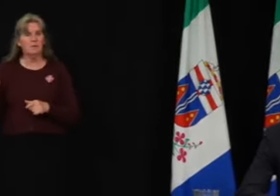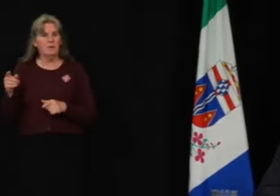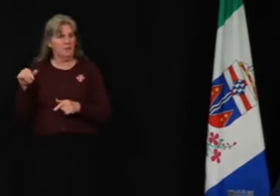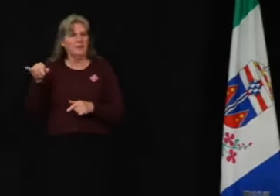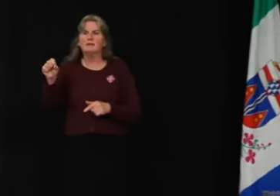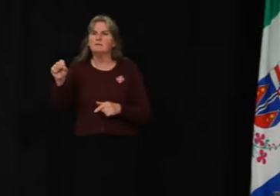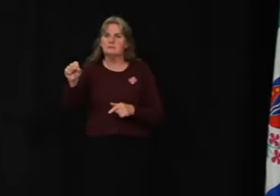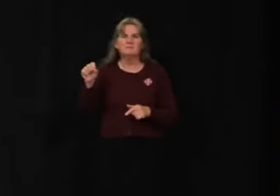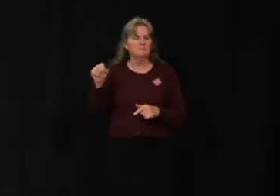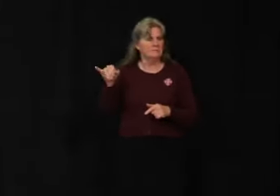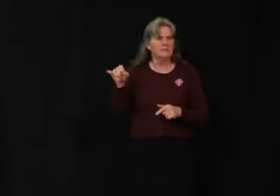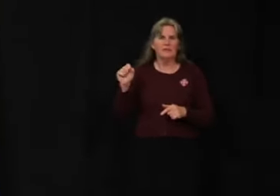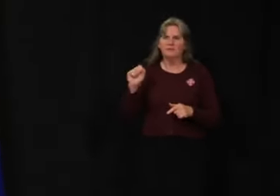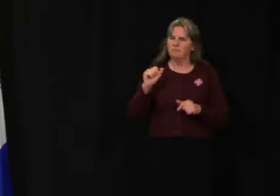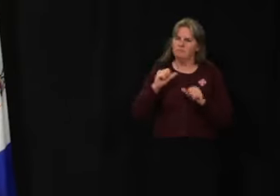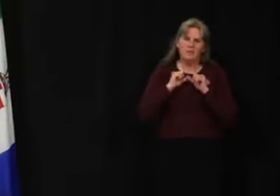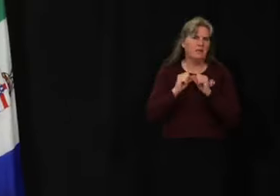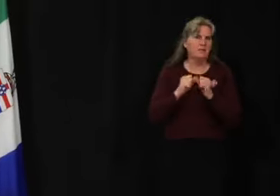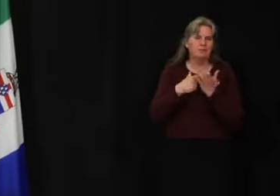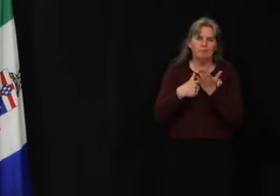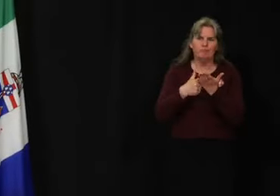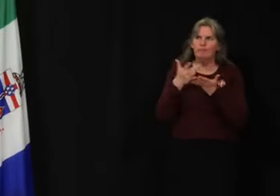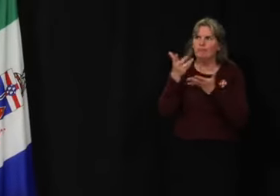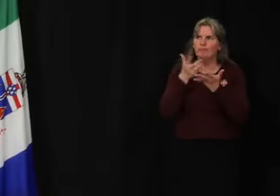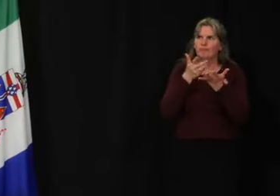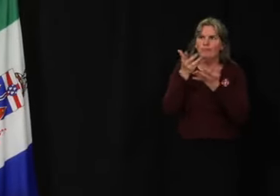Then we can contemplate going ahead into the subsequent phases